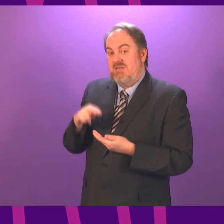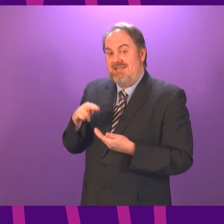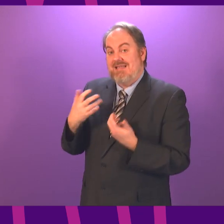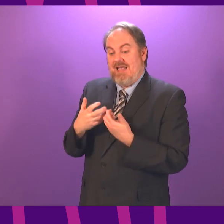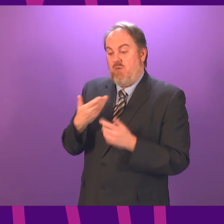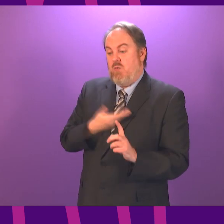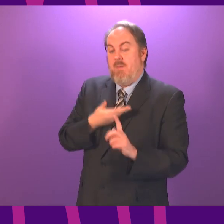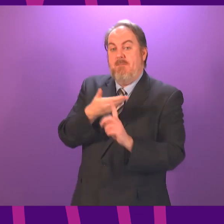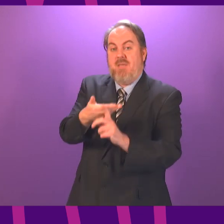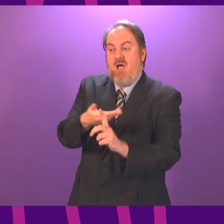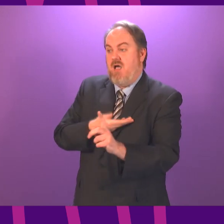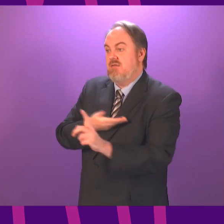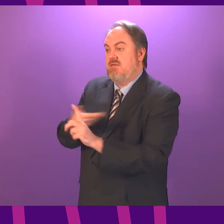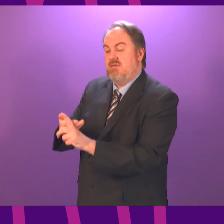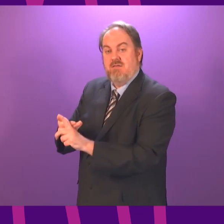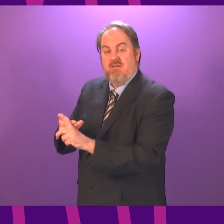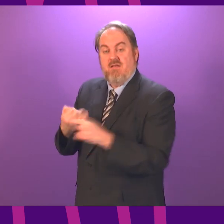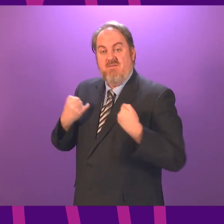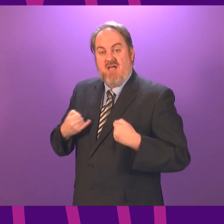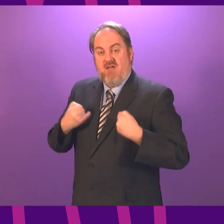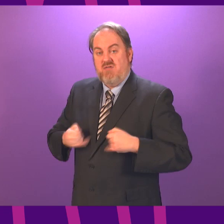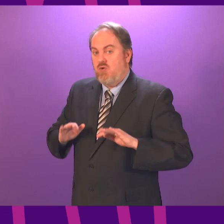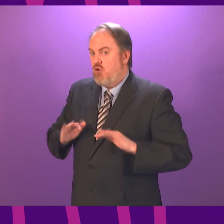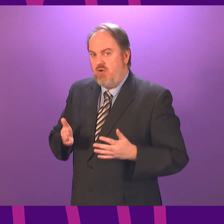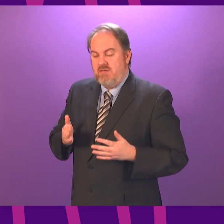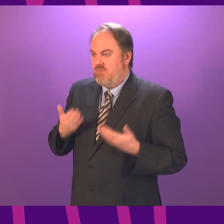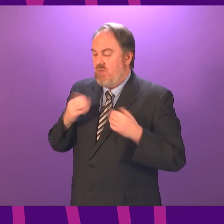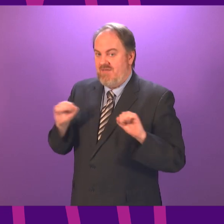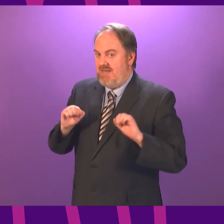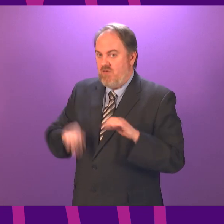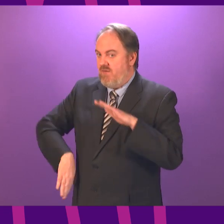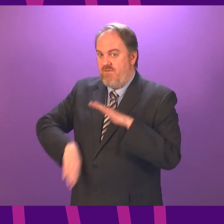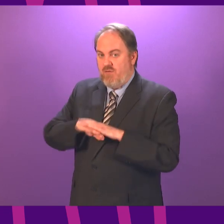illness, and that is why, at the moment, it is really important that we follow the clinical